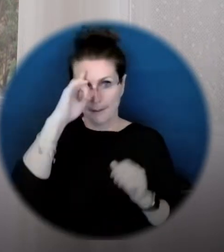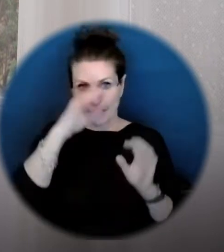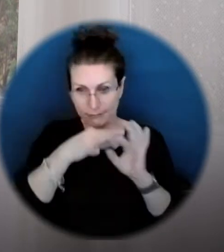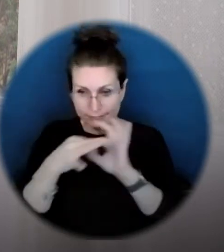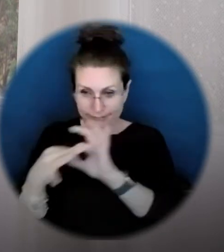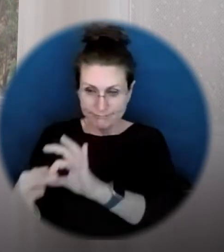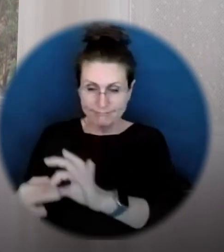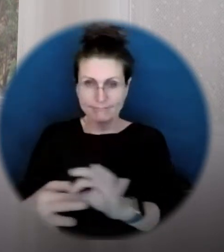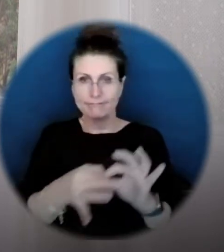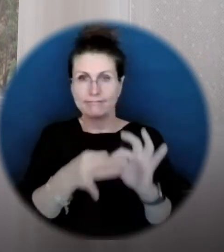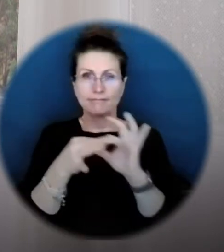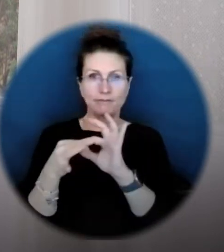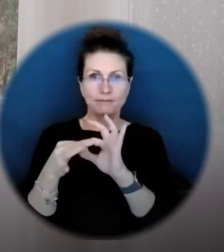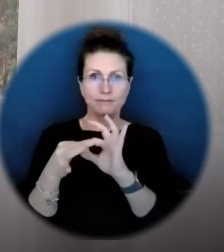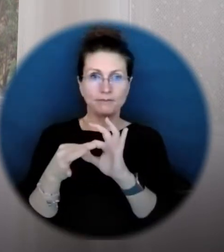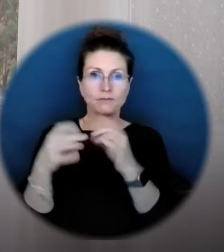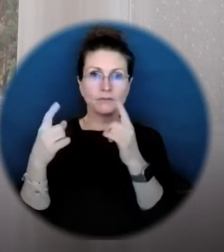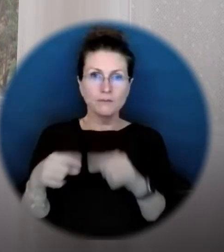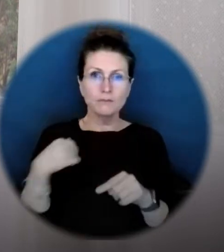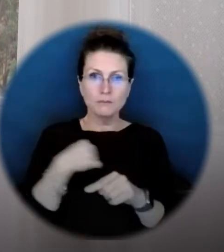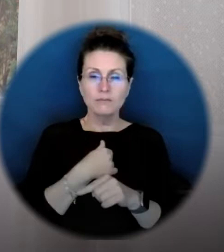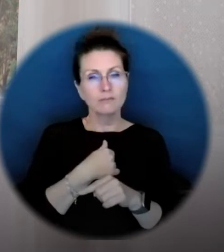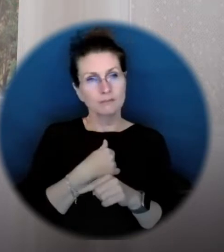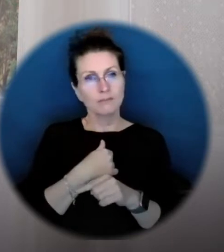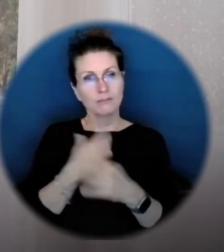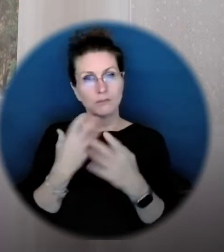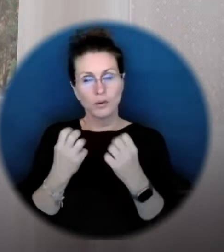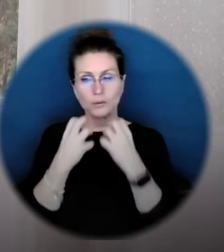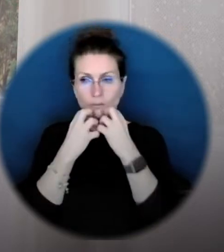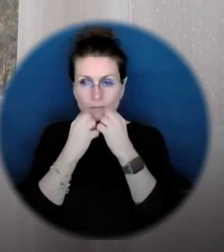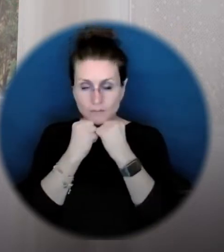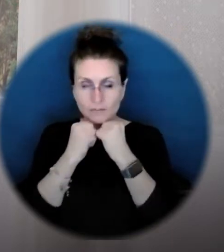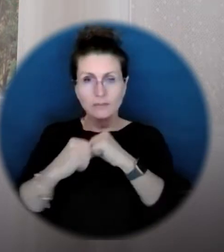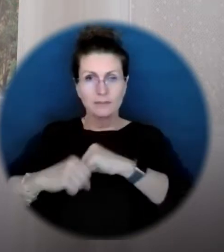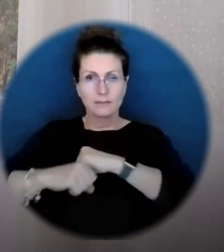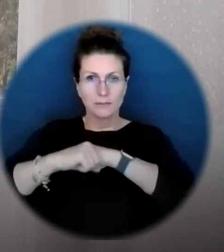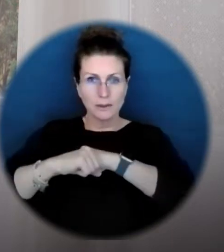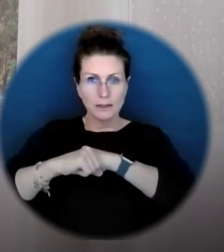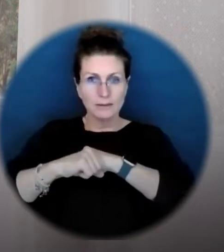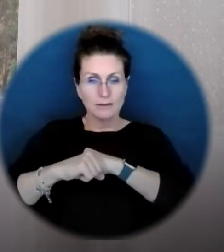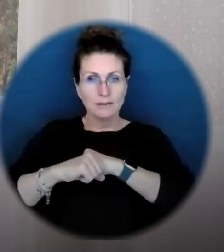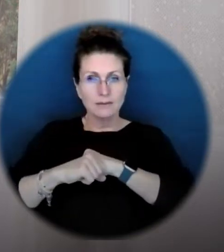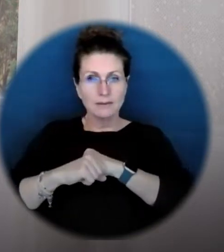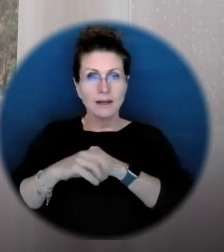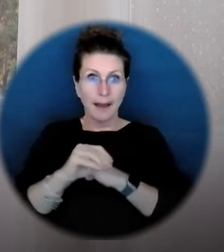when it comes to the protection and care and action that we need to take